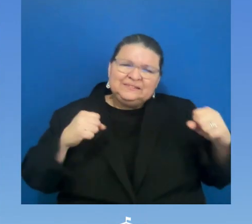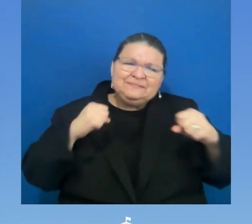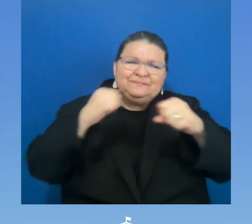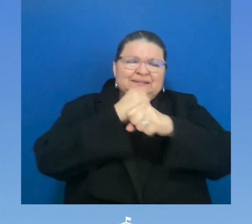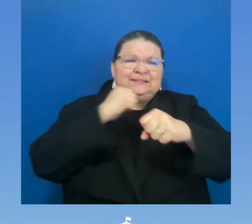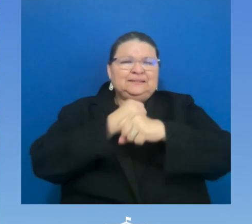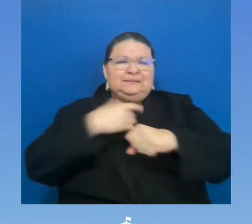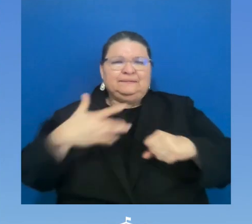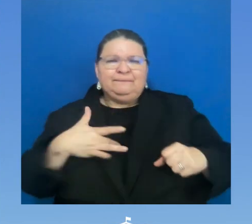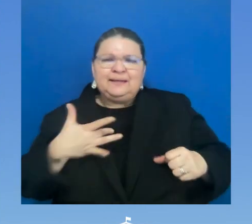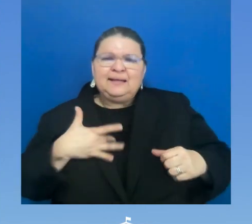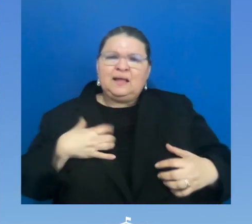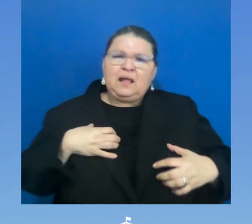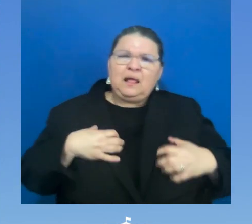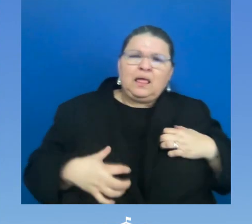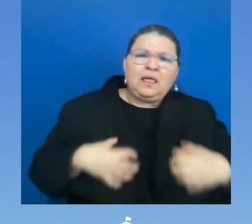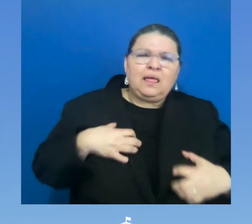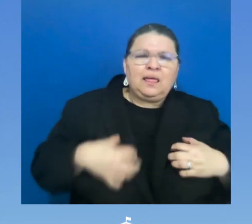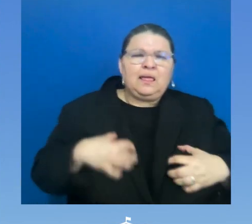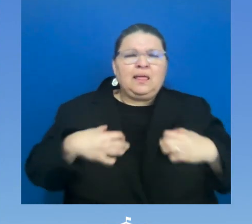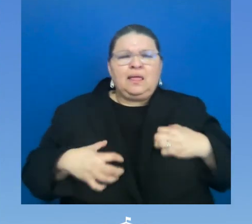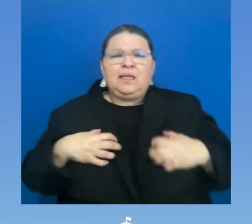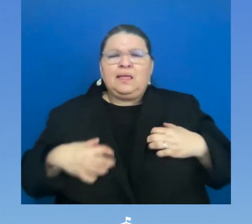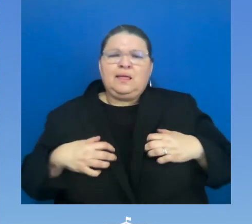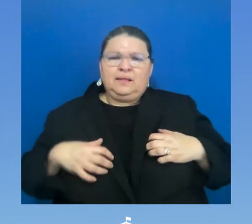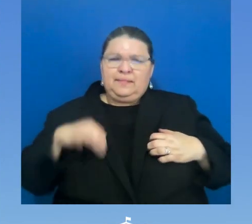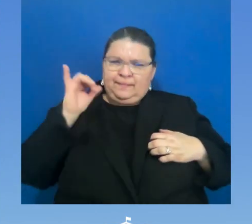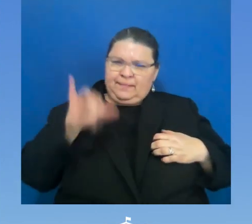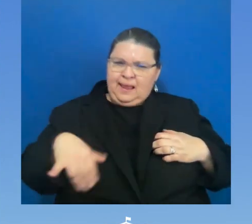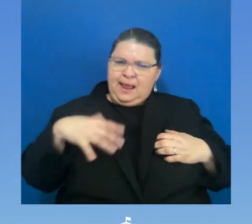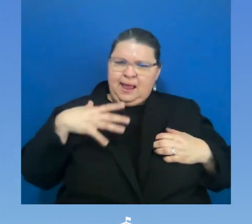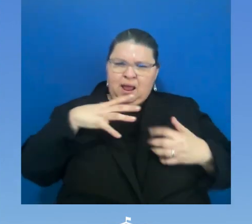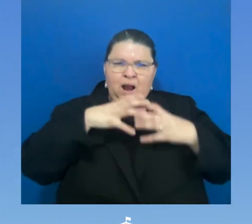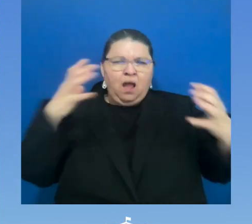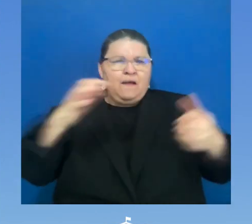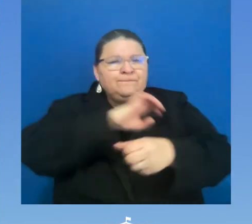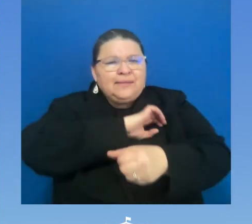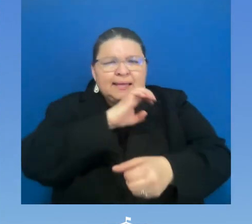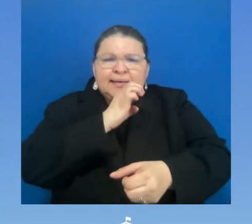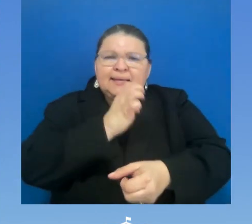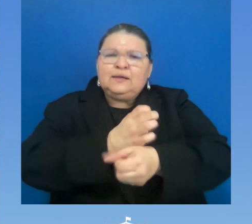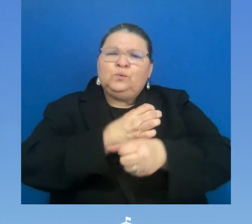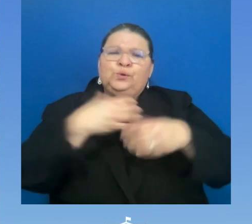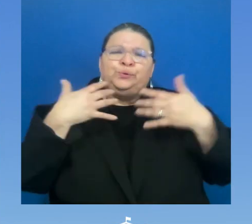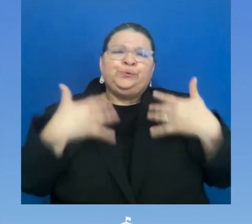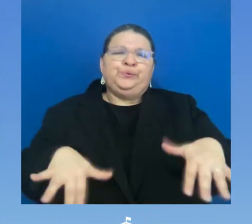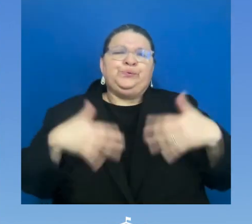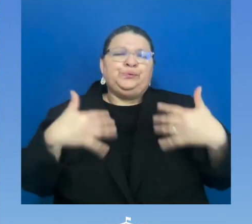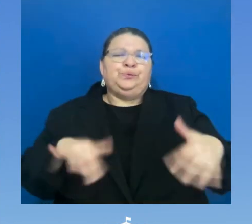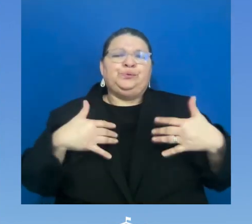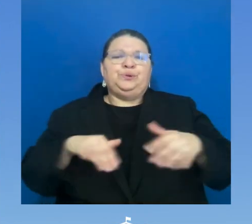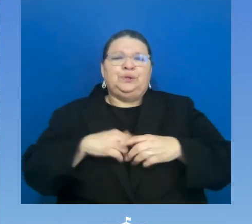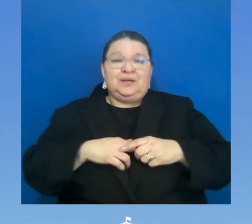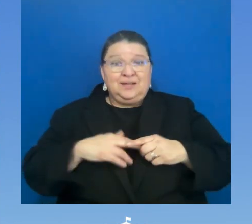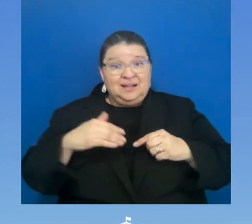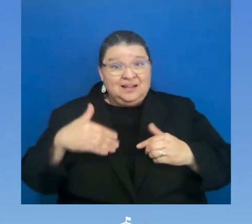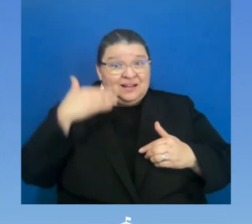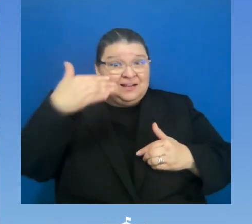Talk to me about the next generation and what that -- what it -- let's talk about that. We -- we were talking -- we were talking backstage about how --